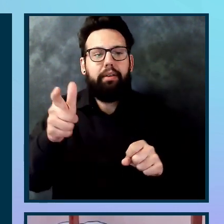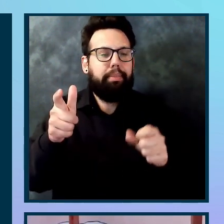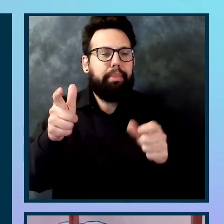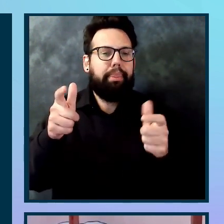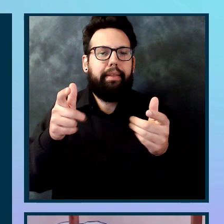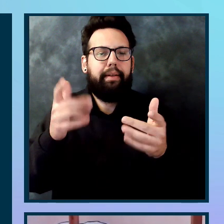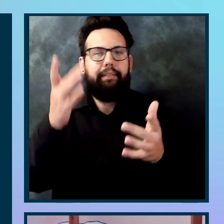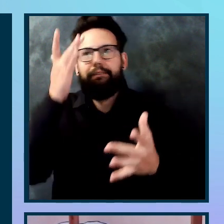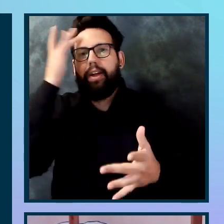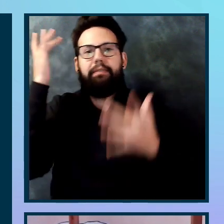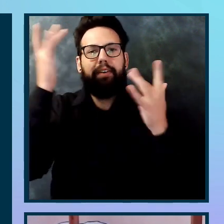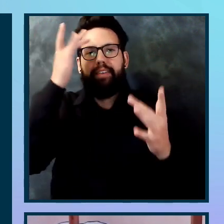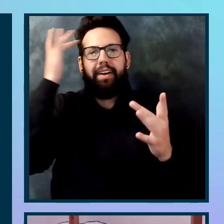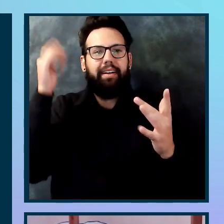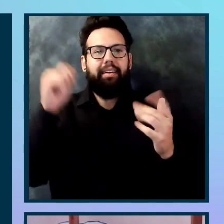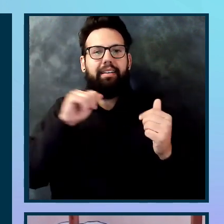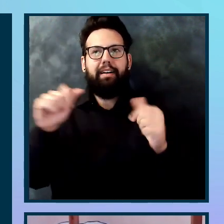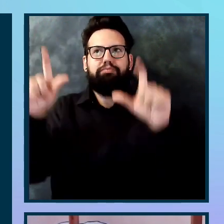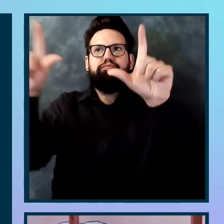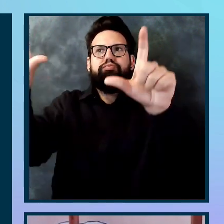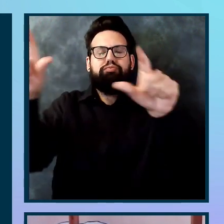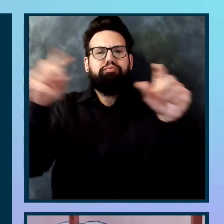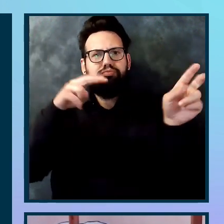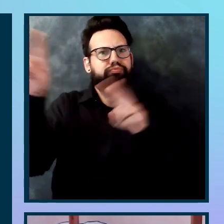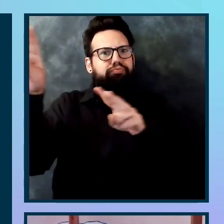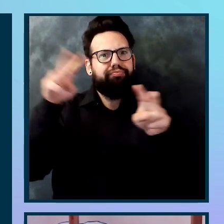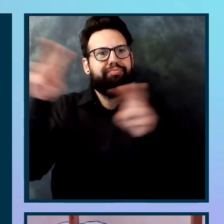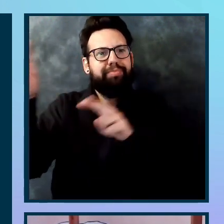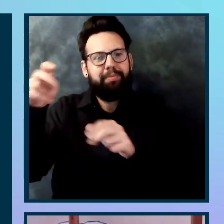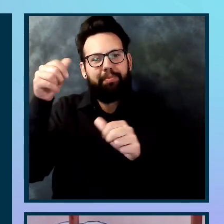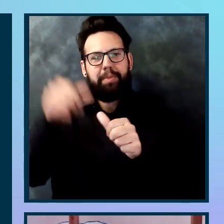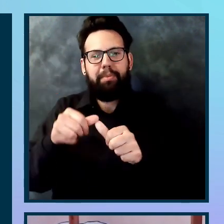In my experience, a lot of crews tend to forget about it or not reference it for every story.